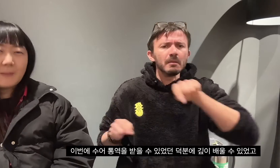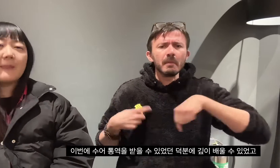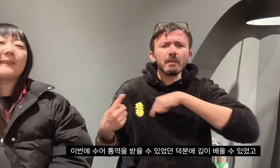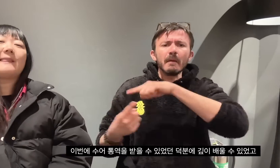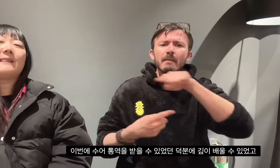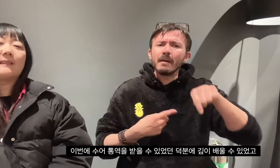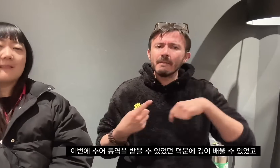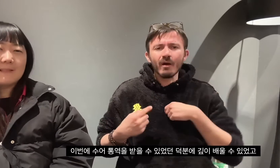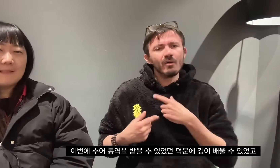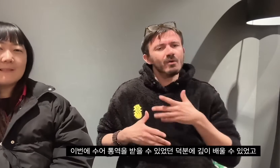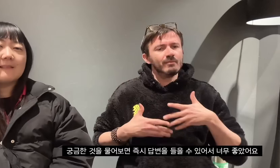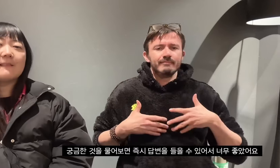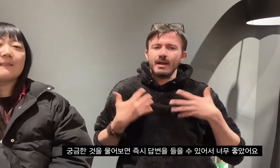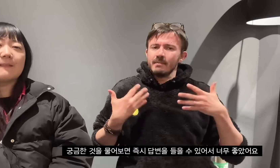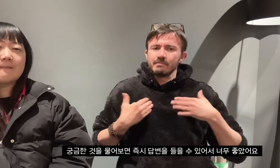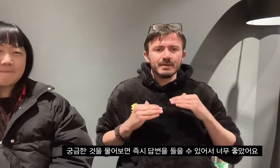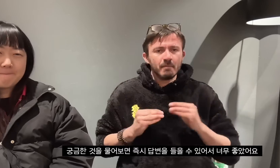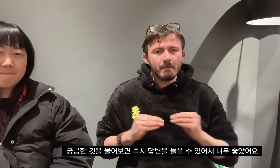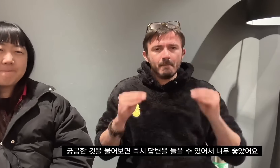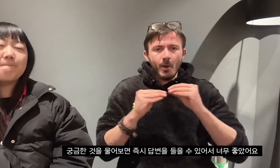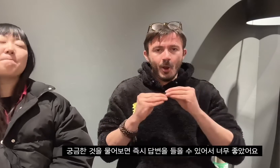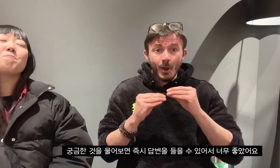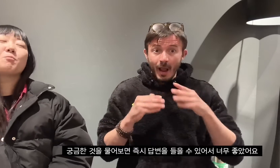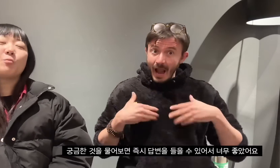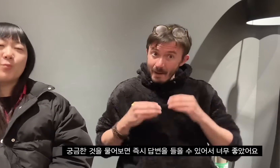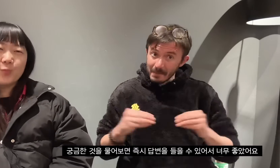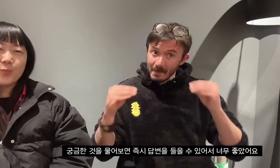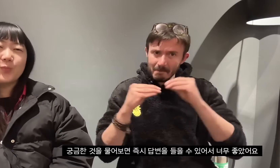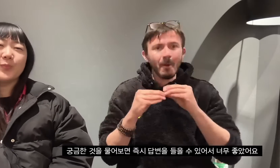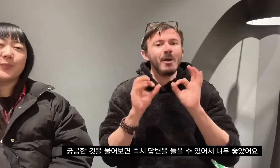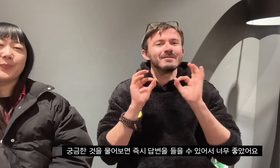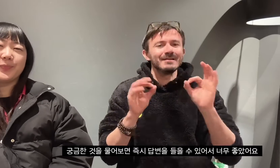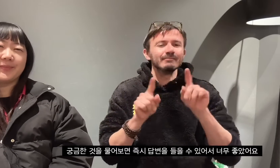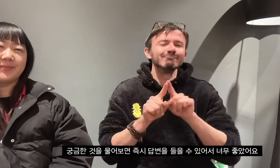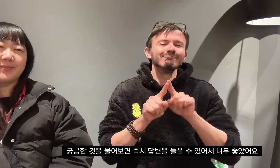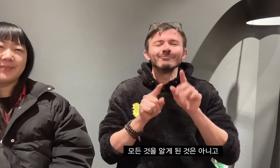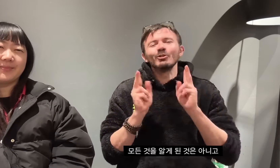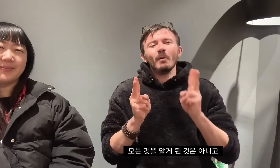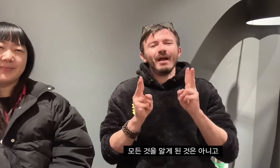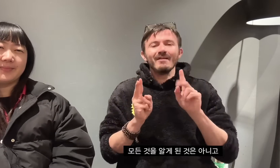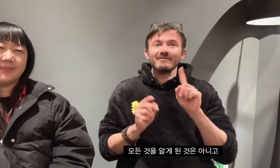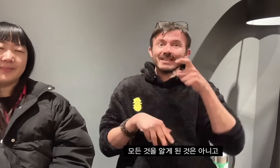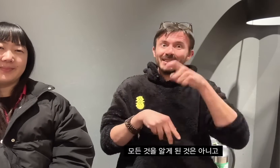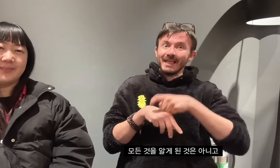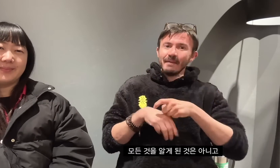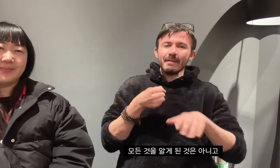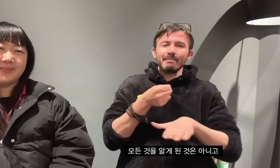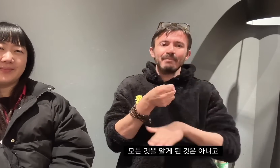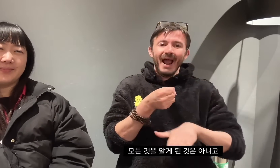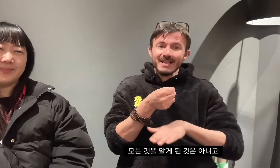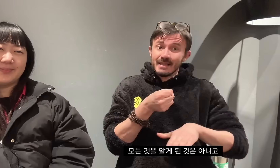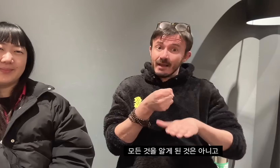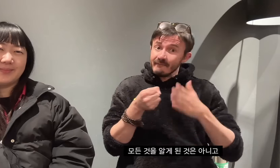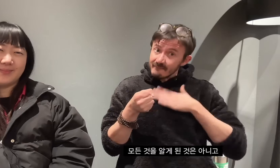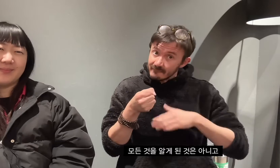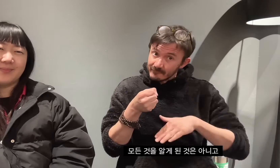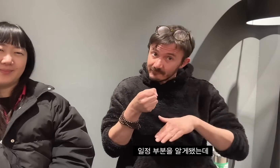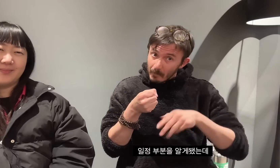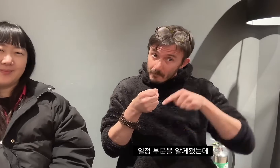Thanks to the sign language interpretation this time, I was able to learn deeply. It was so nice to get an immediate answer when I asked a question. I didn't know everything,